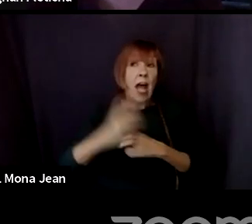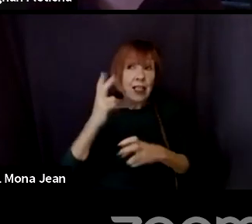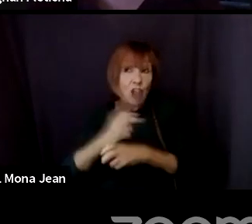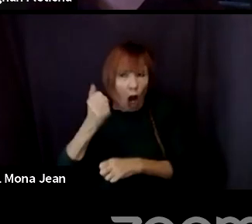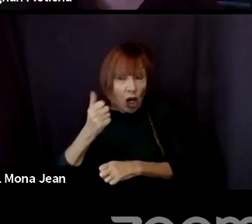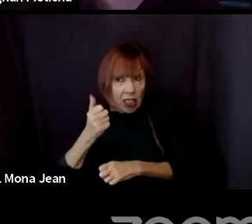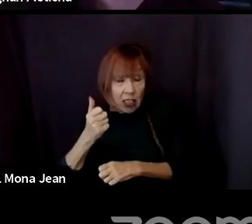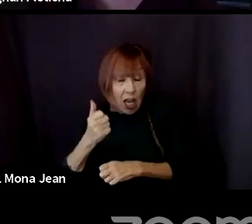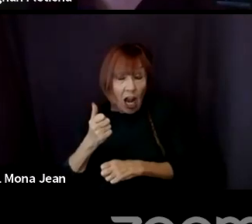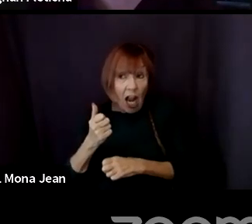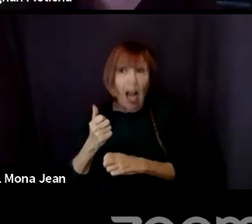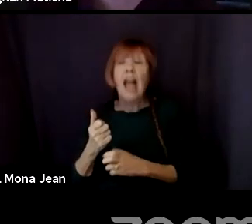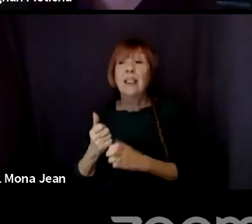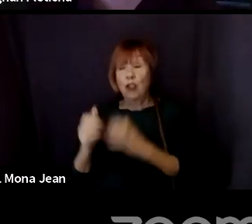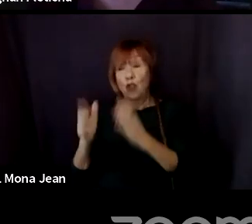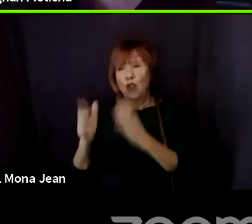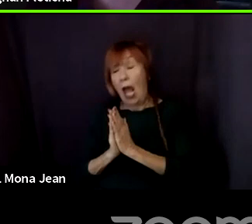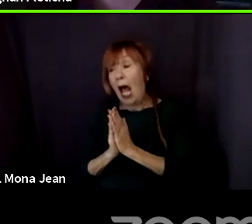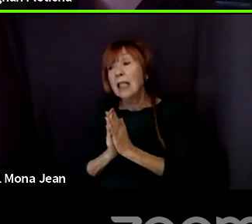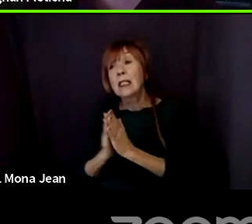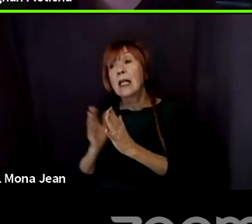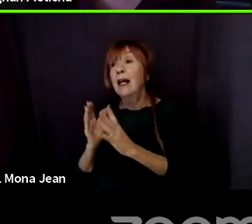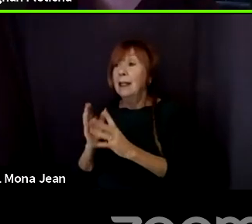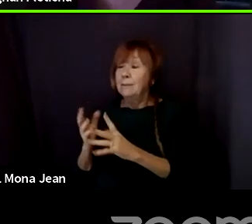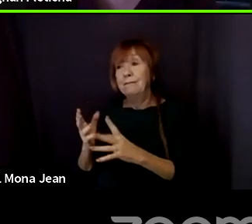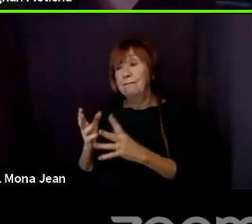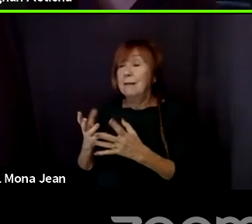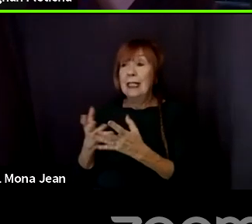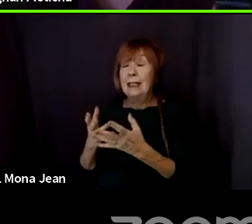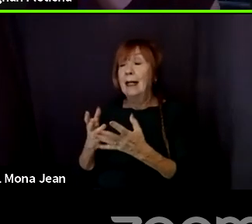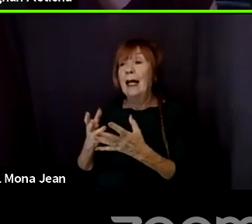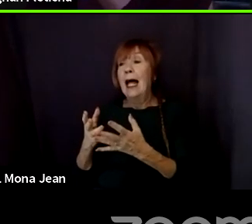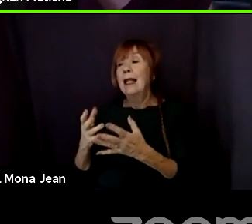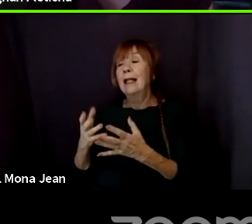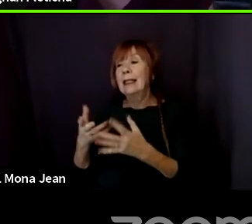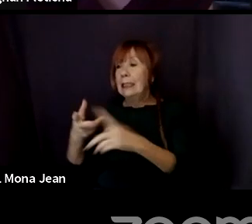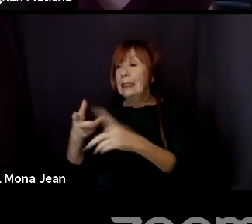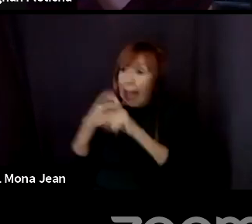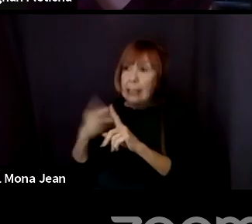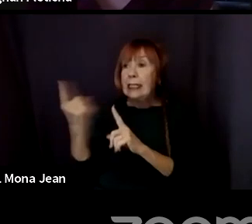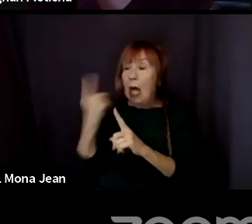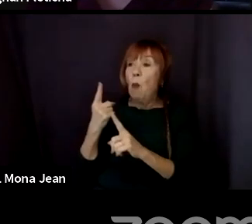Yeah, not even to make, to read it. Oh, yeah, and major maybe part of the more than half.